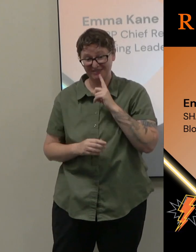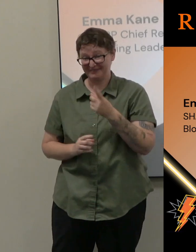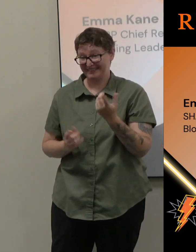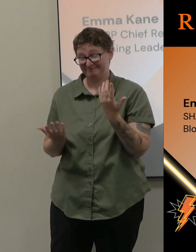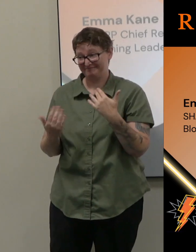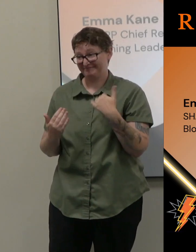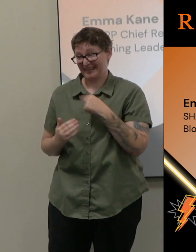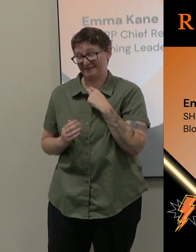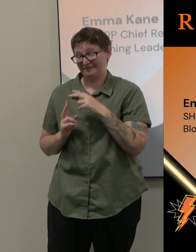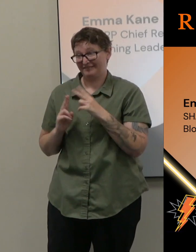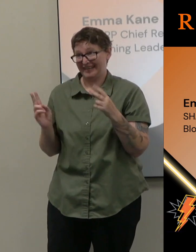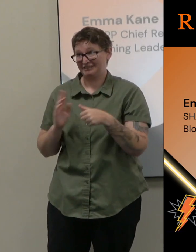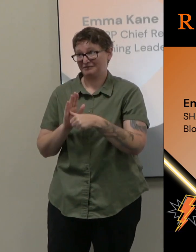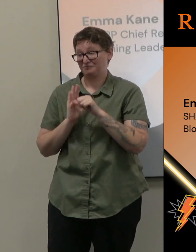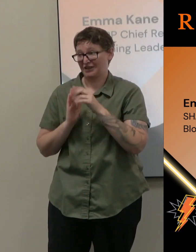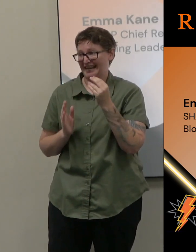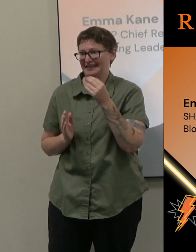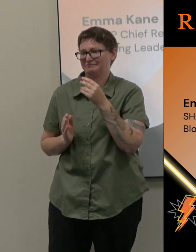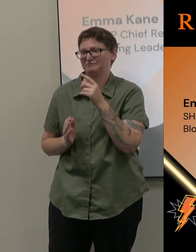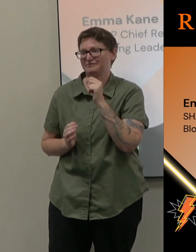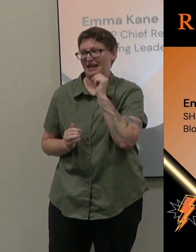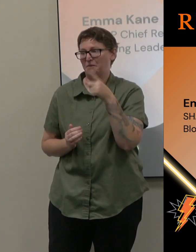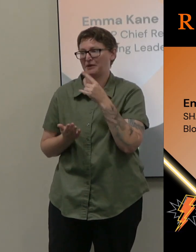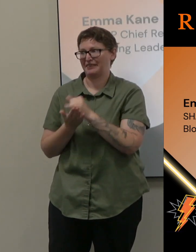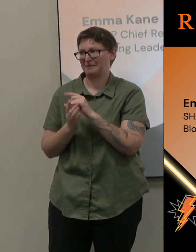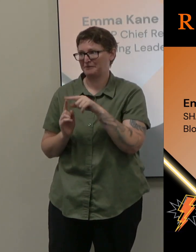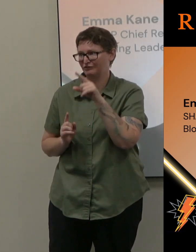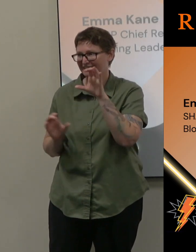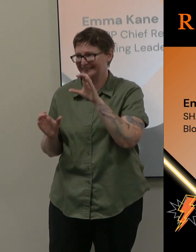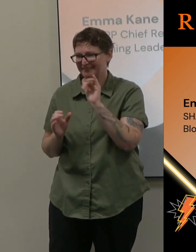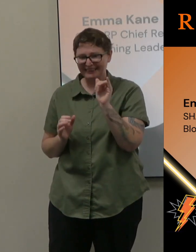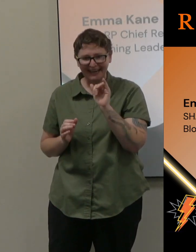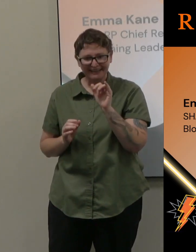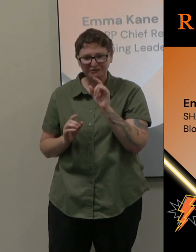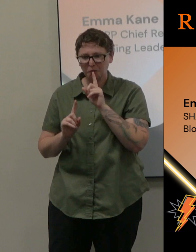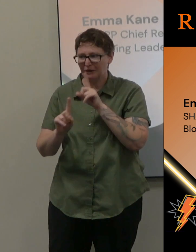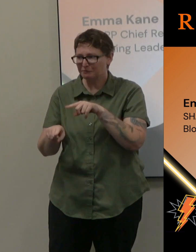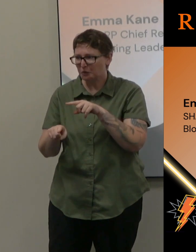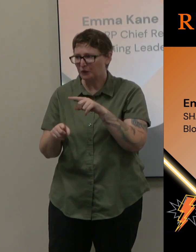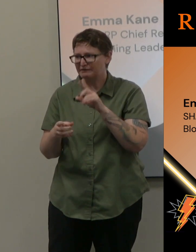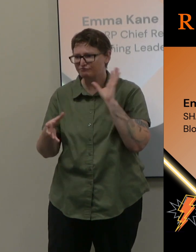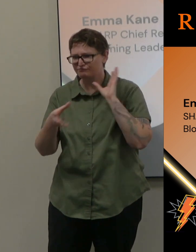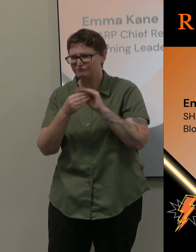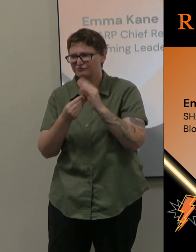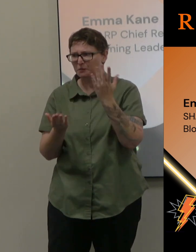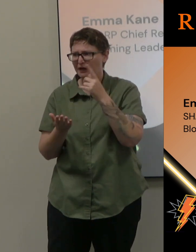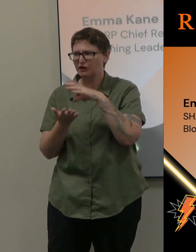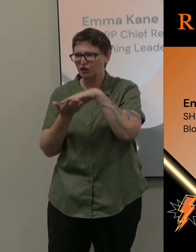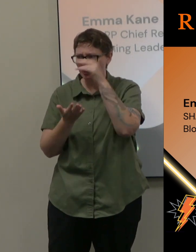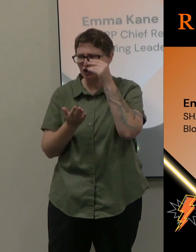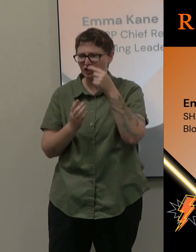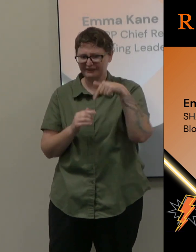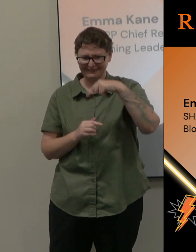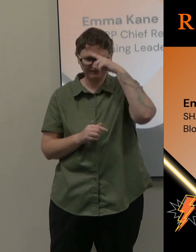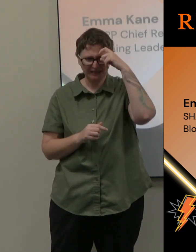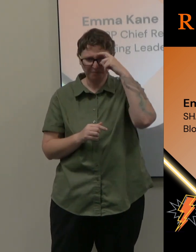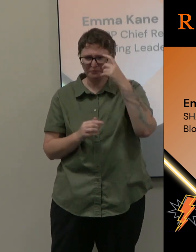and you were not afraid, so I'm very impressed. And not only that, but you did a report of what you've